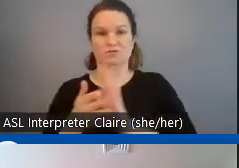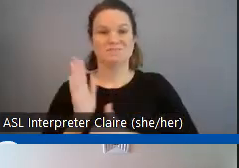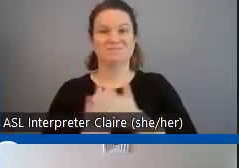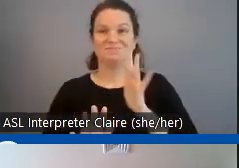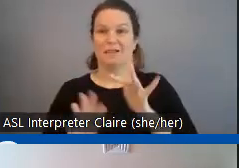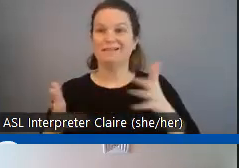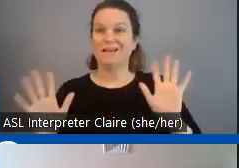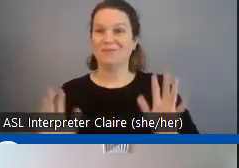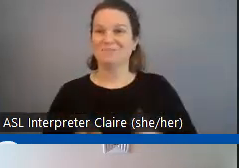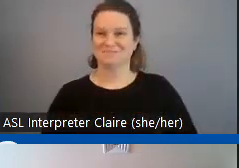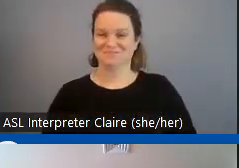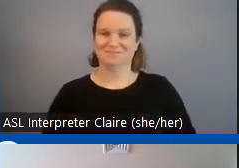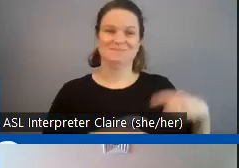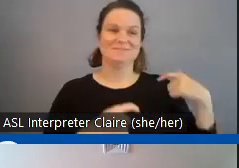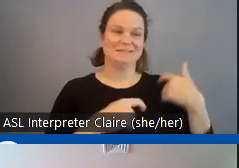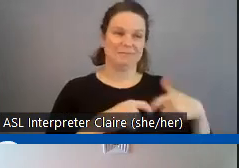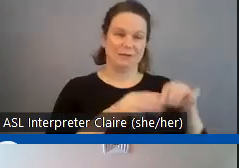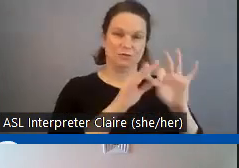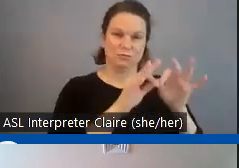Angelica?